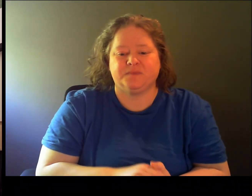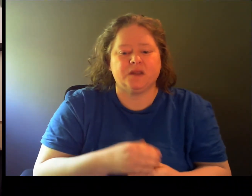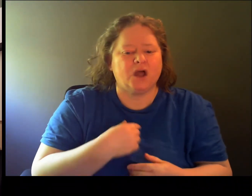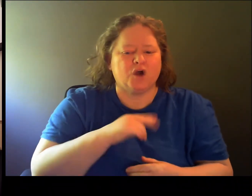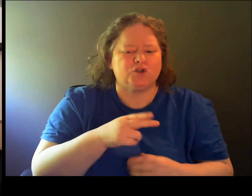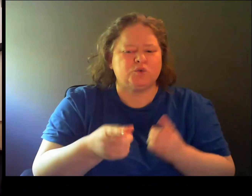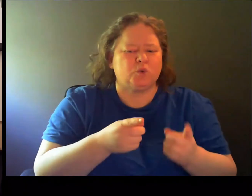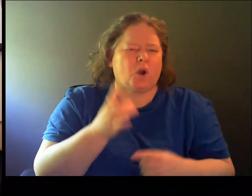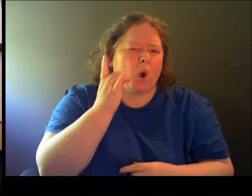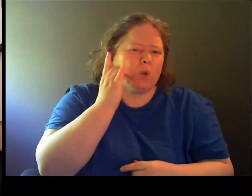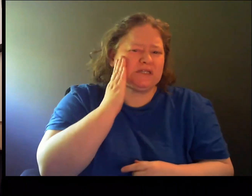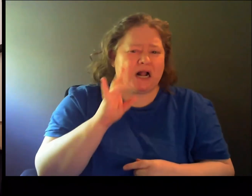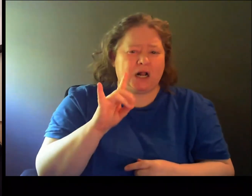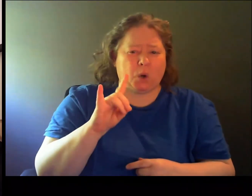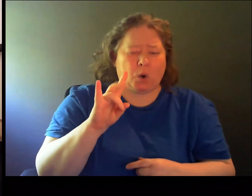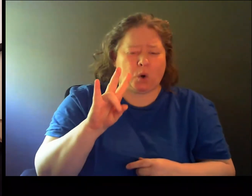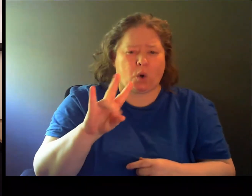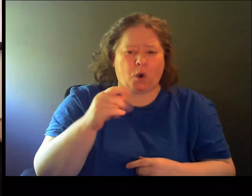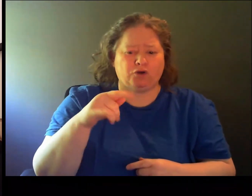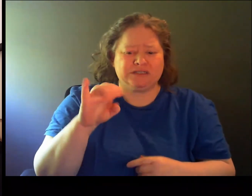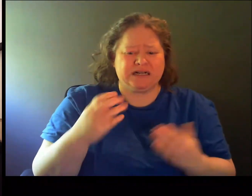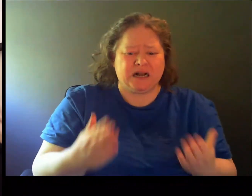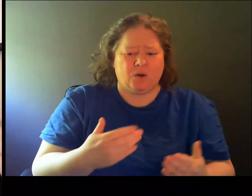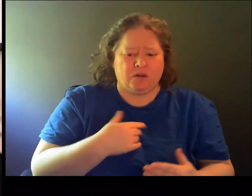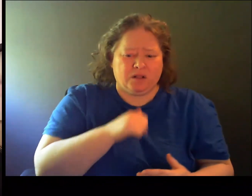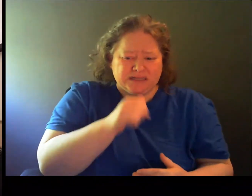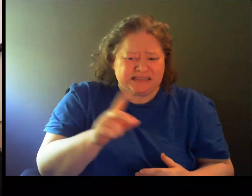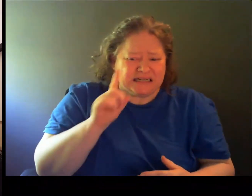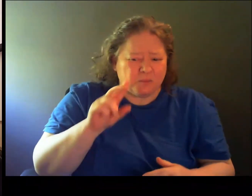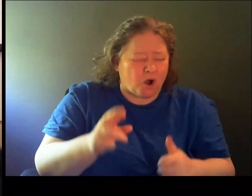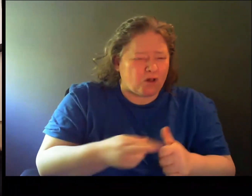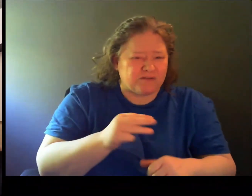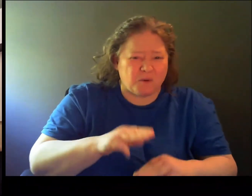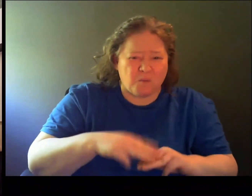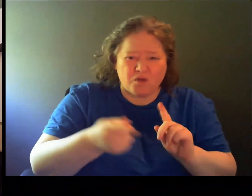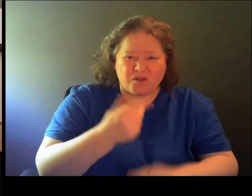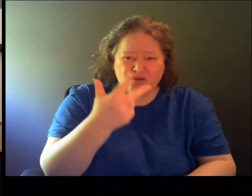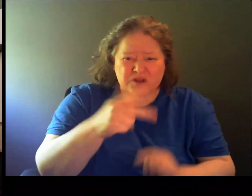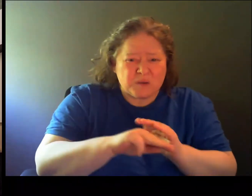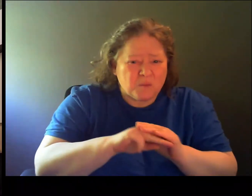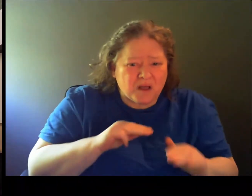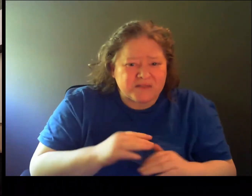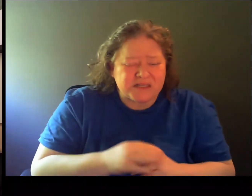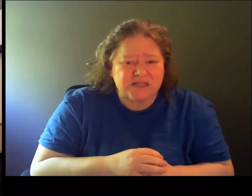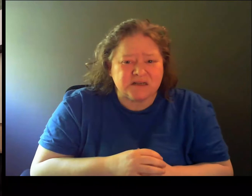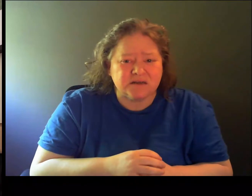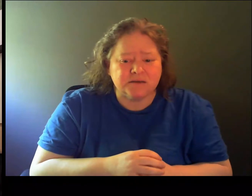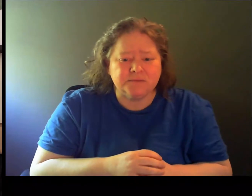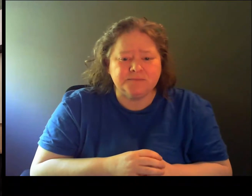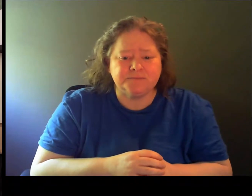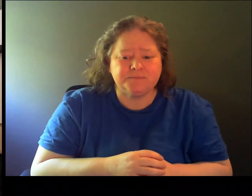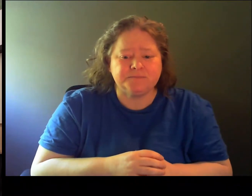I couldn't do the hotel quarantine now. I haven't seen them already over three months.